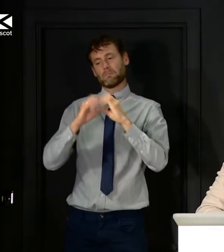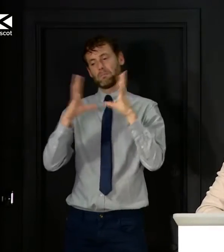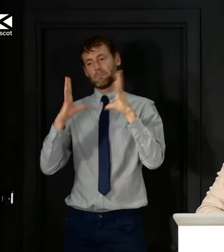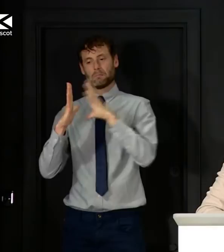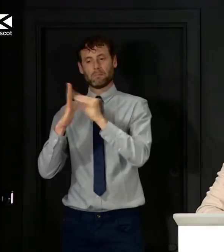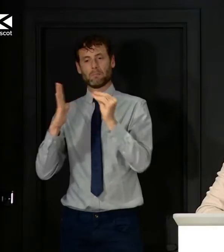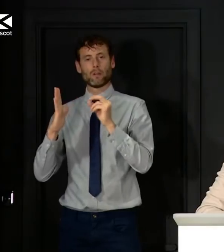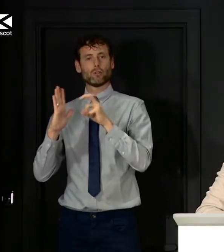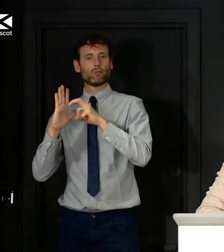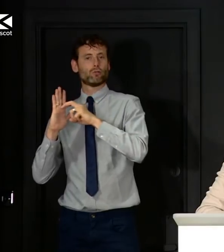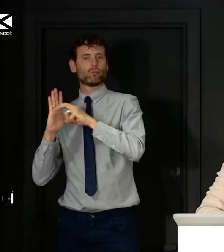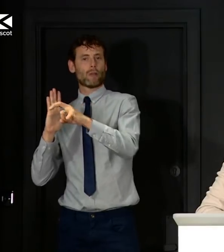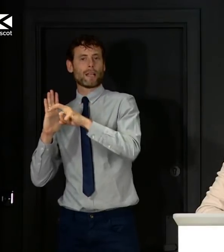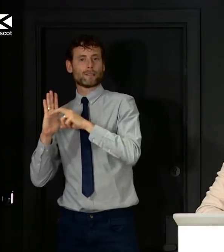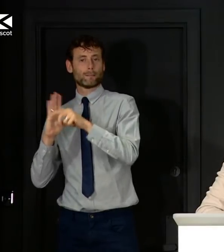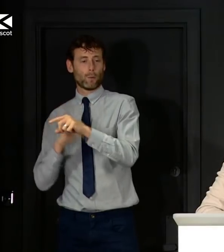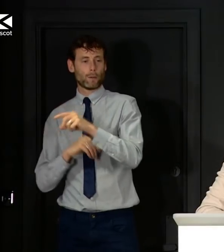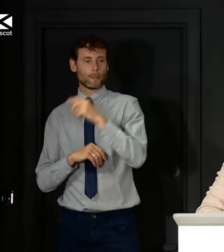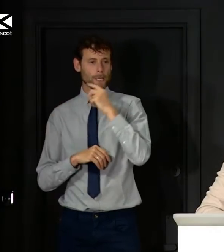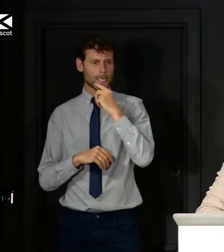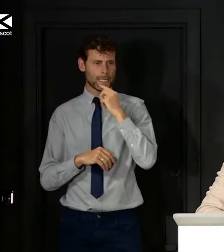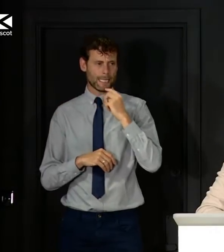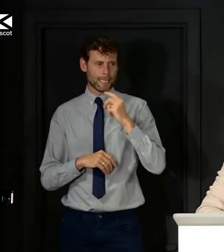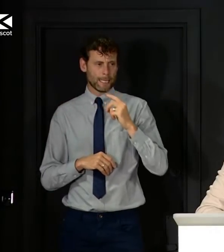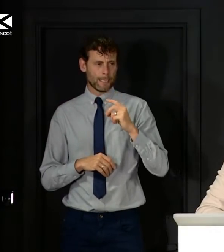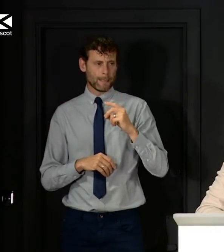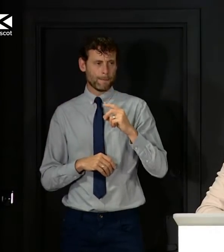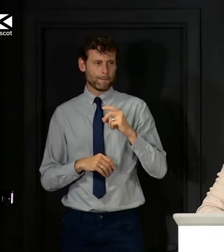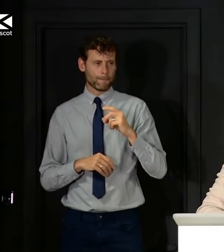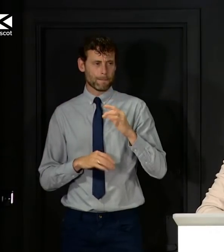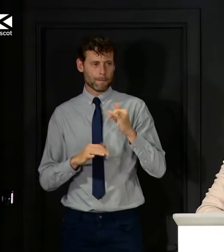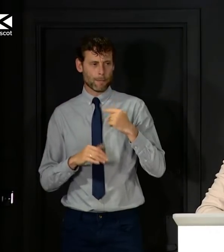you'll correct me if you check and find that my memory's wrong here, but I think we announced